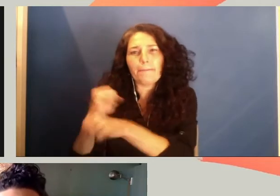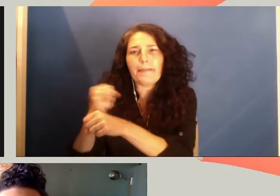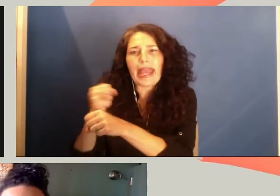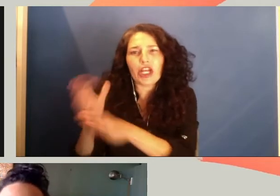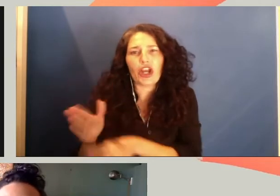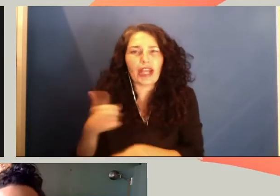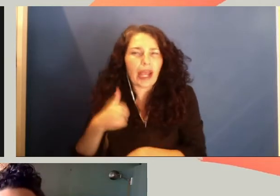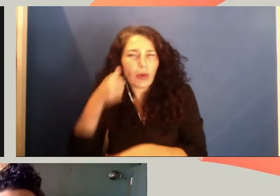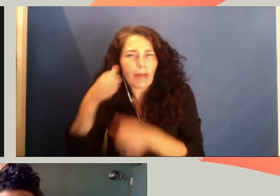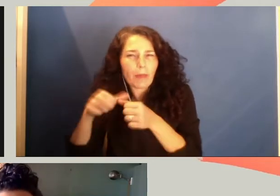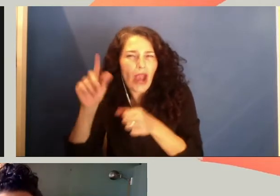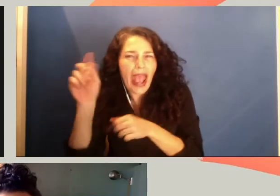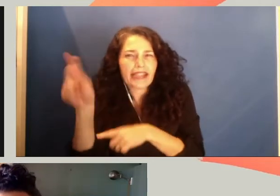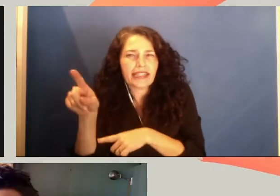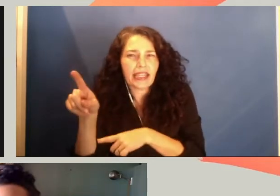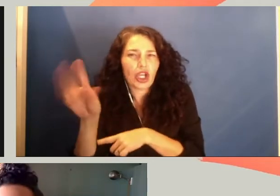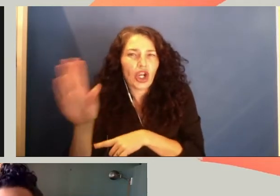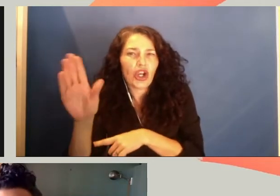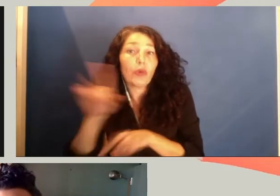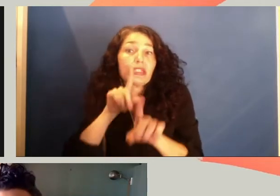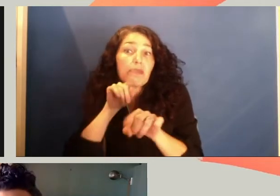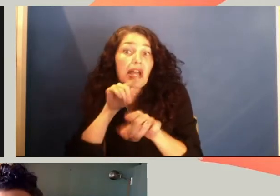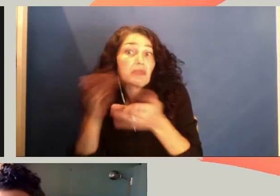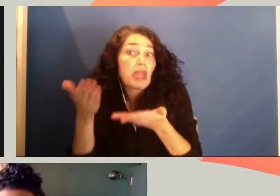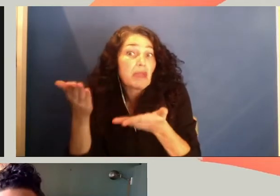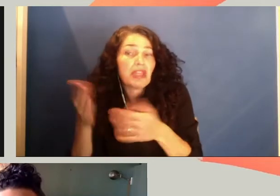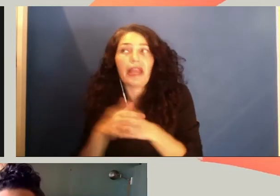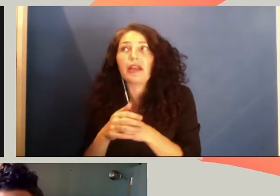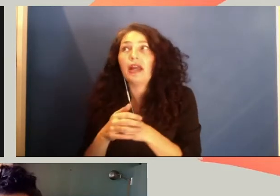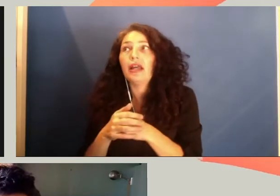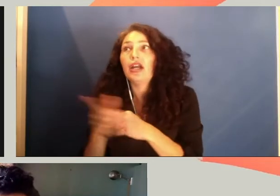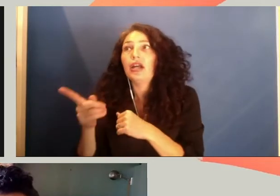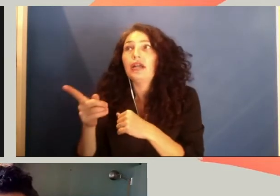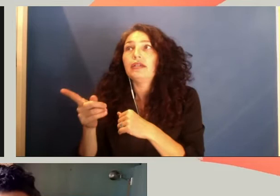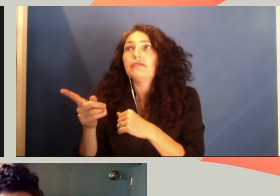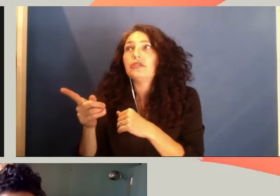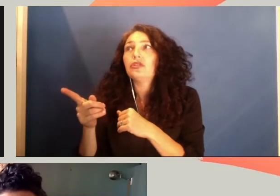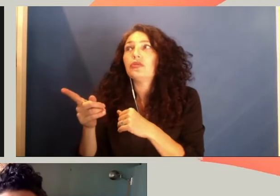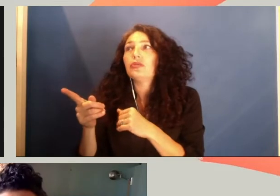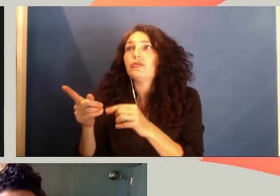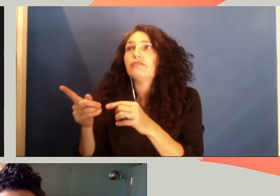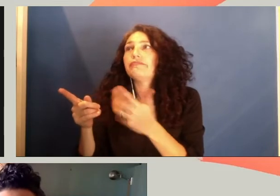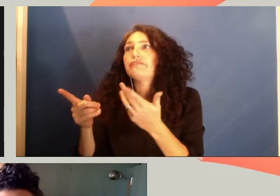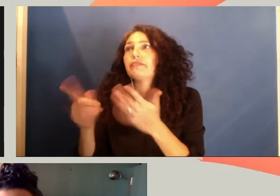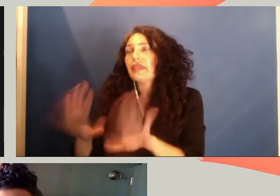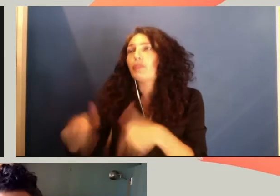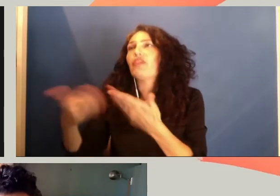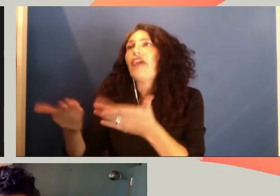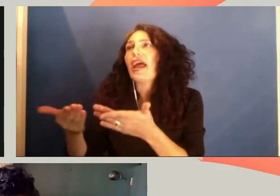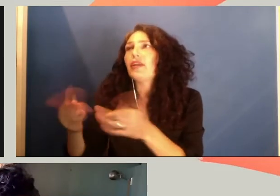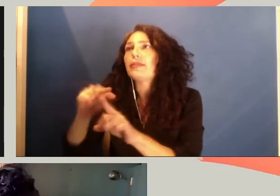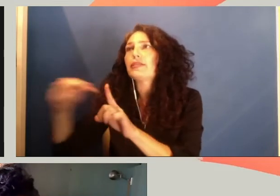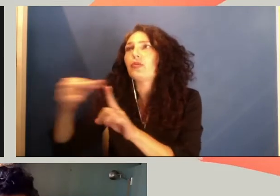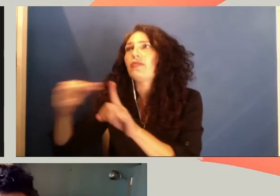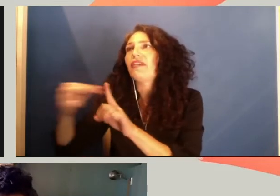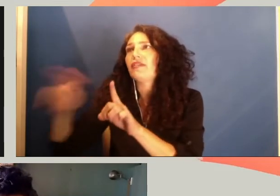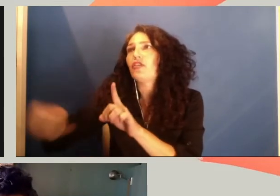is to give a voice to another side, right, spark a dialogue. But she said, "The artist is only responsible to herself."